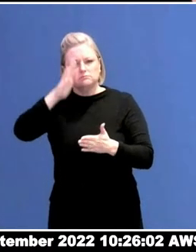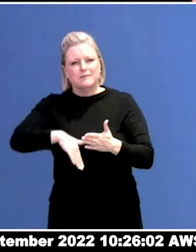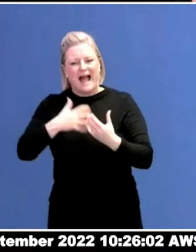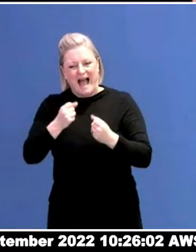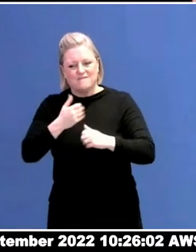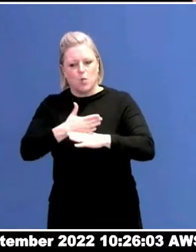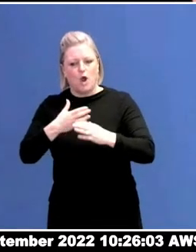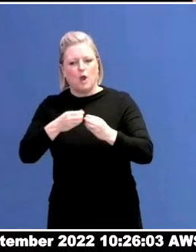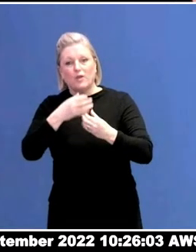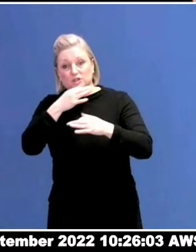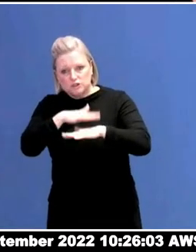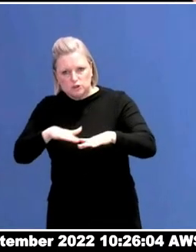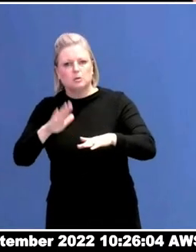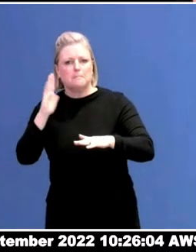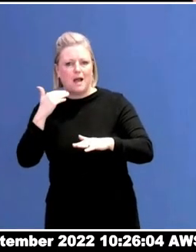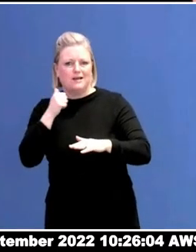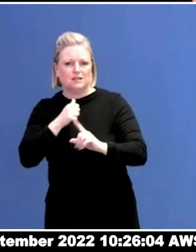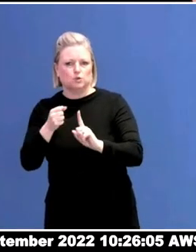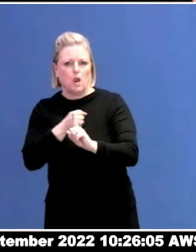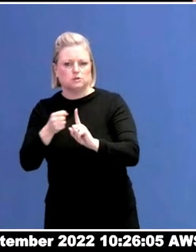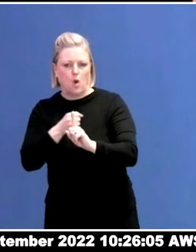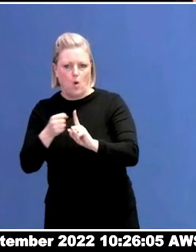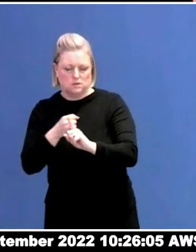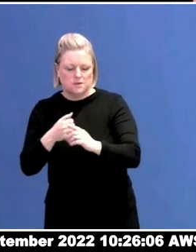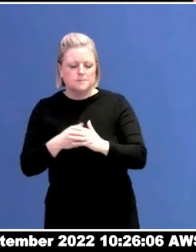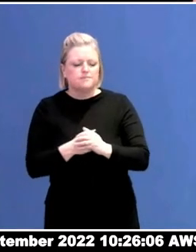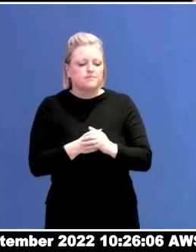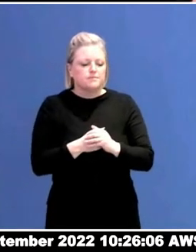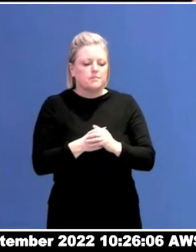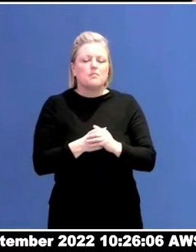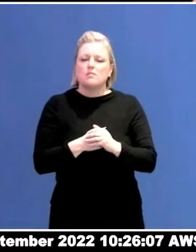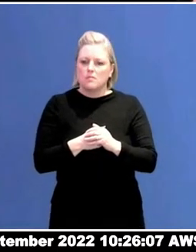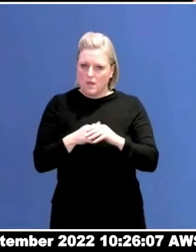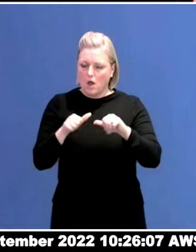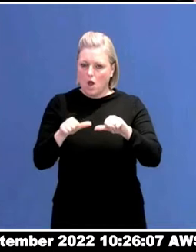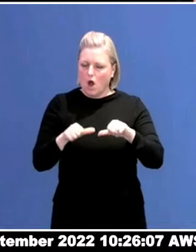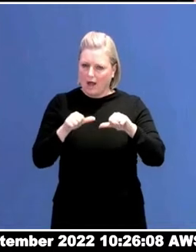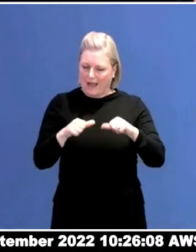Do you know whether or not the police or that trained person were aware of